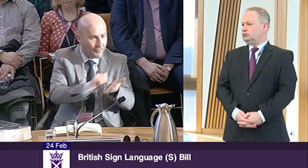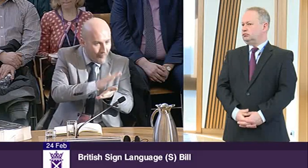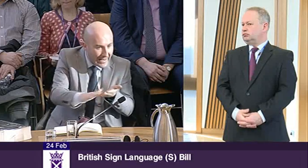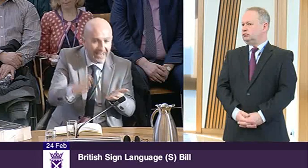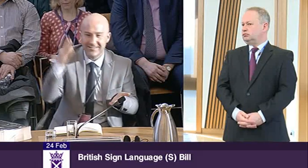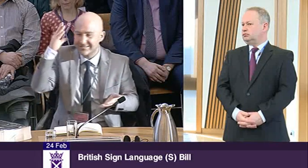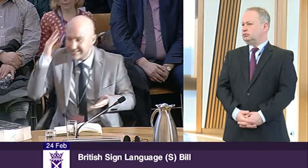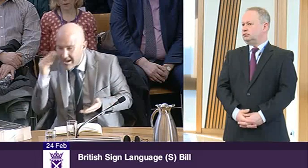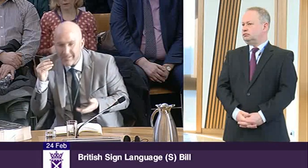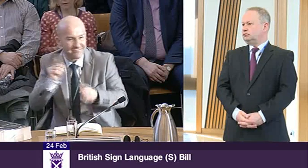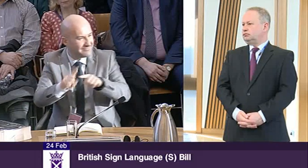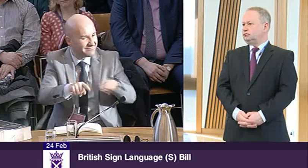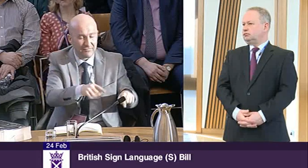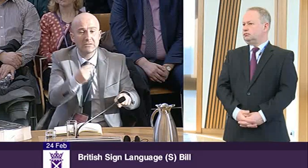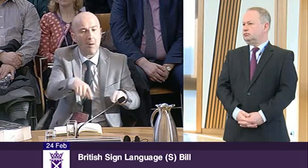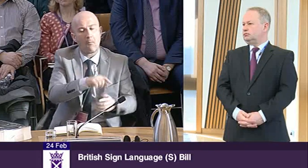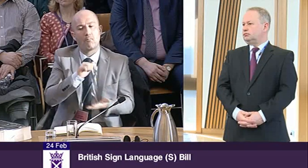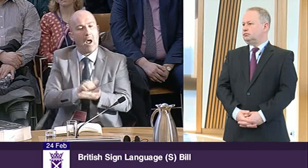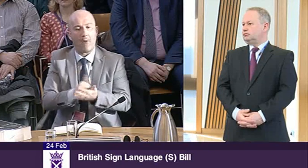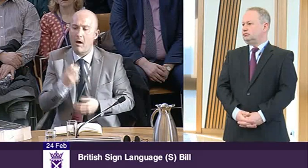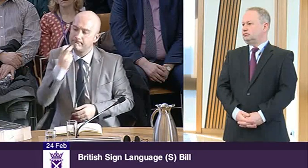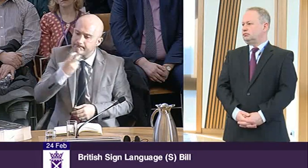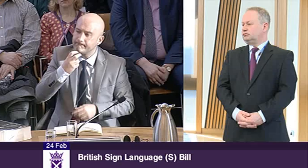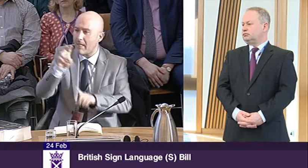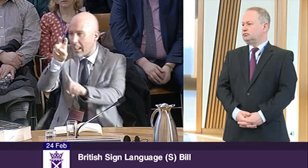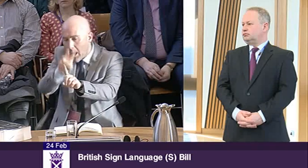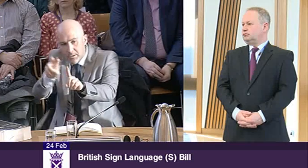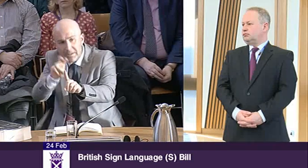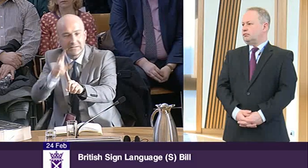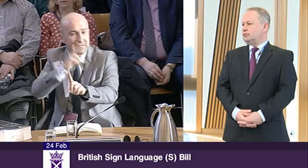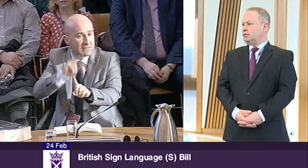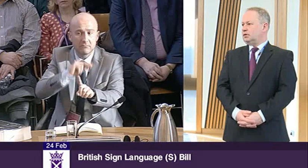Deafness covers a broad range of individuals who communicate in different ways, and not